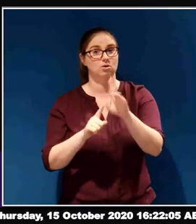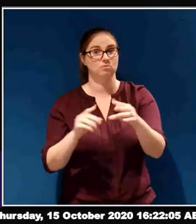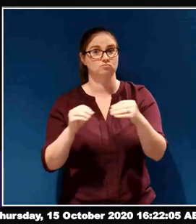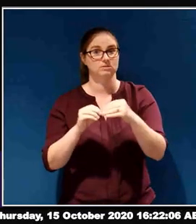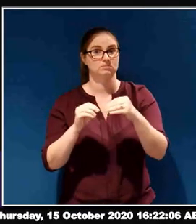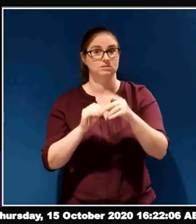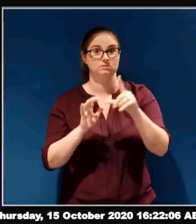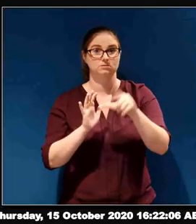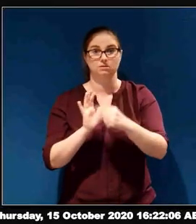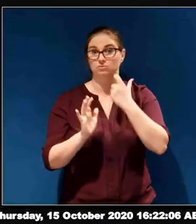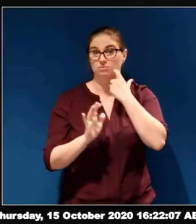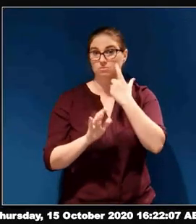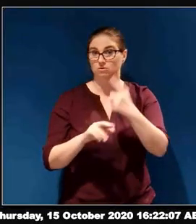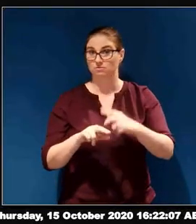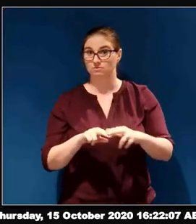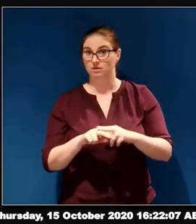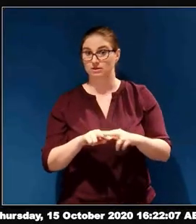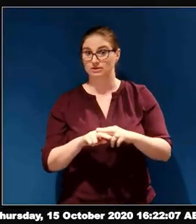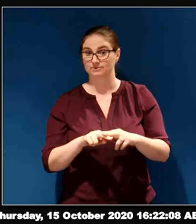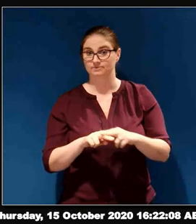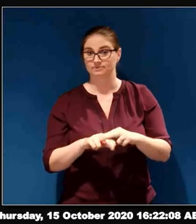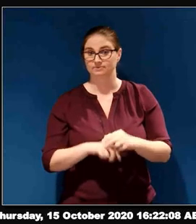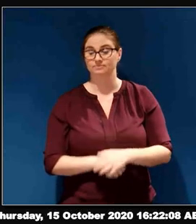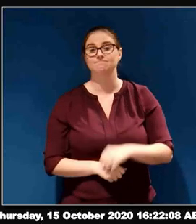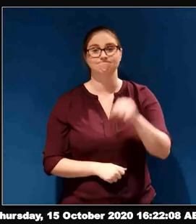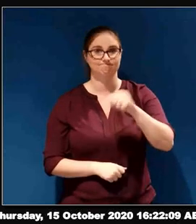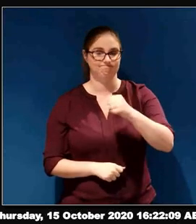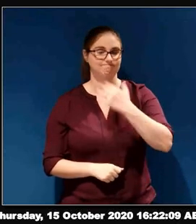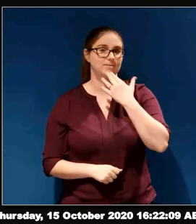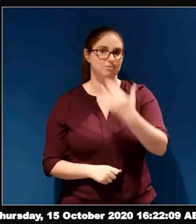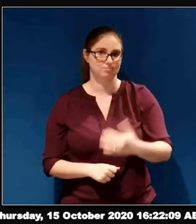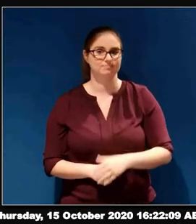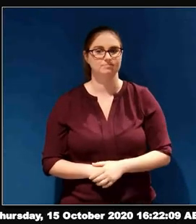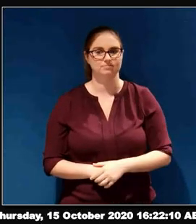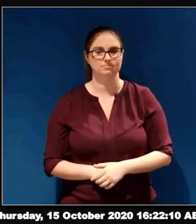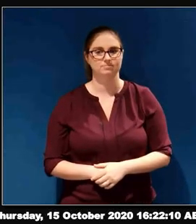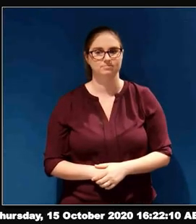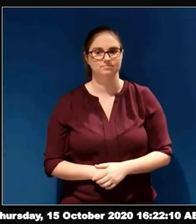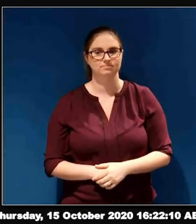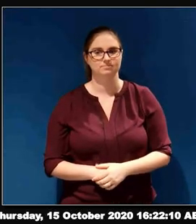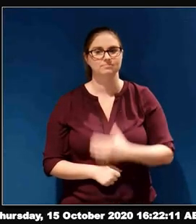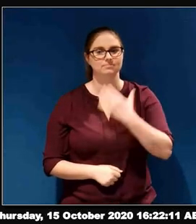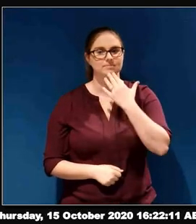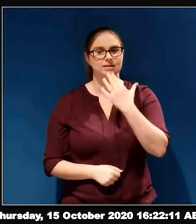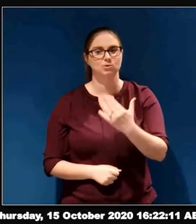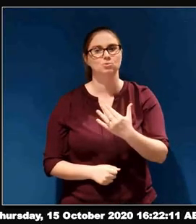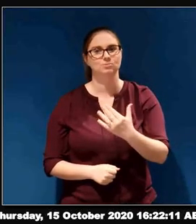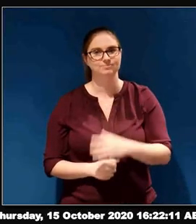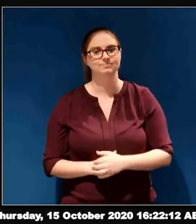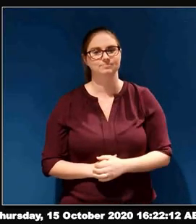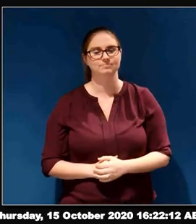It does, Thank you. Thank you very much. In that case, we shall adjourn.